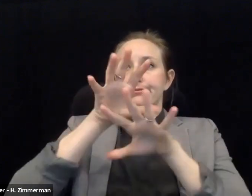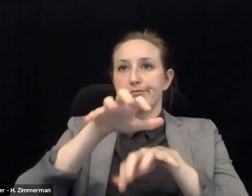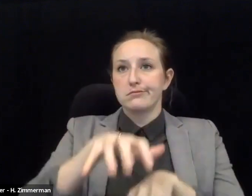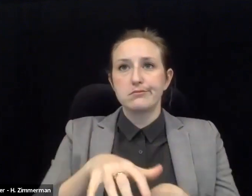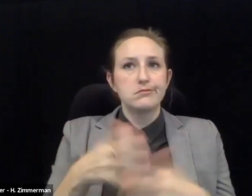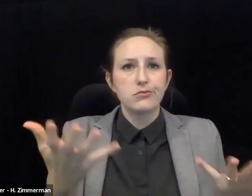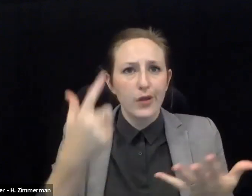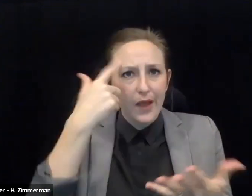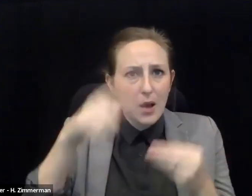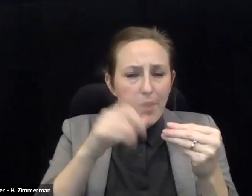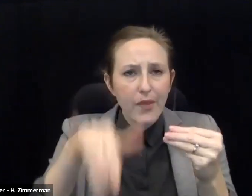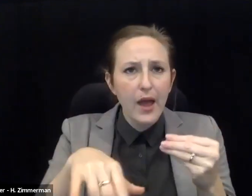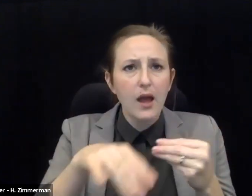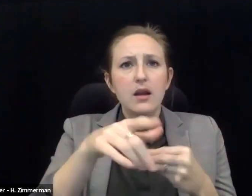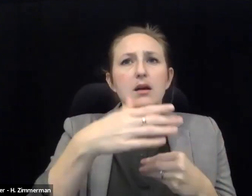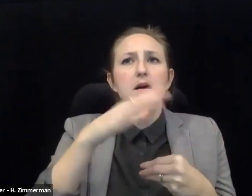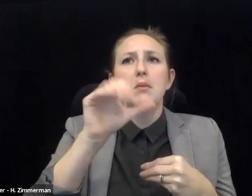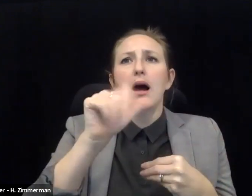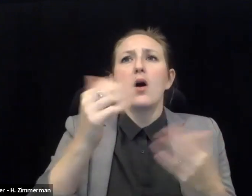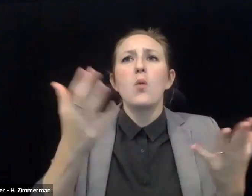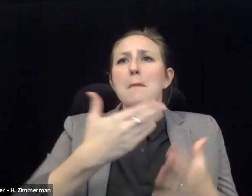ask you, Becca, what are some of the best practices